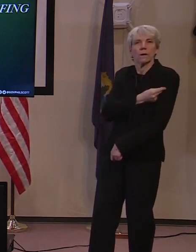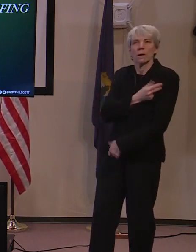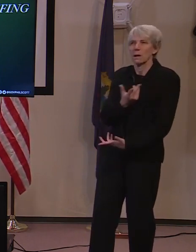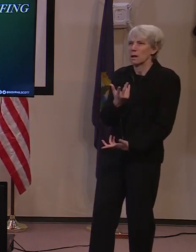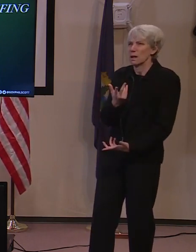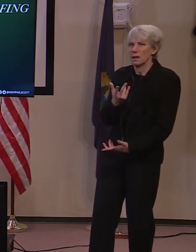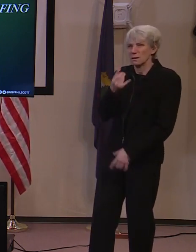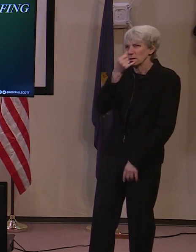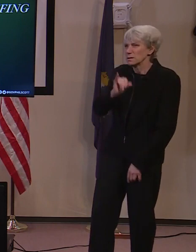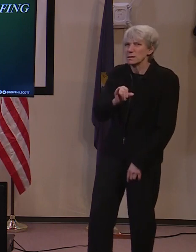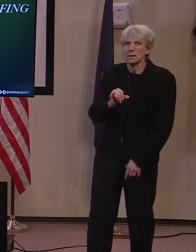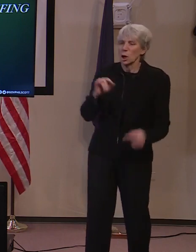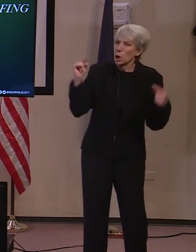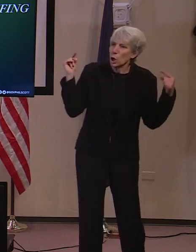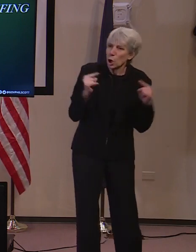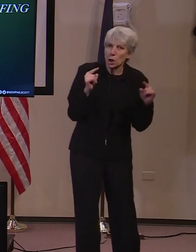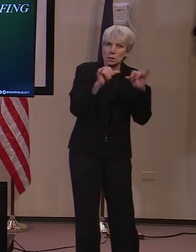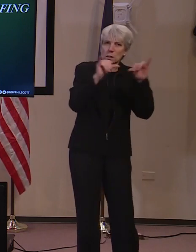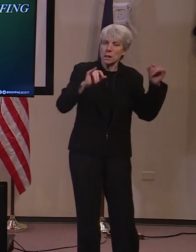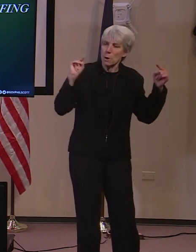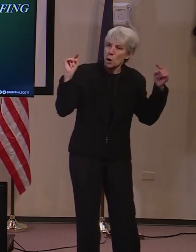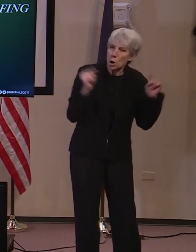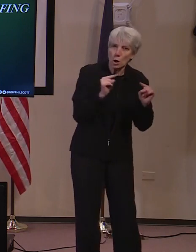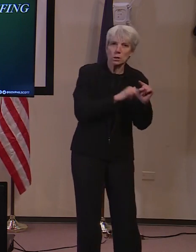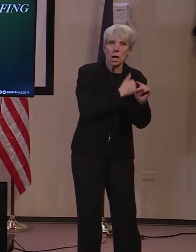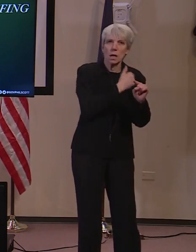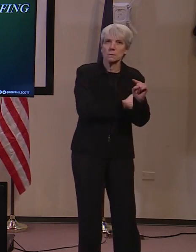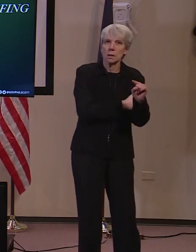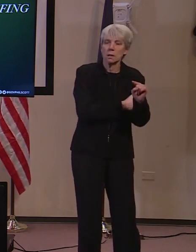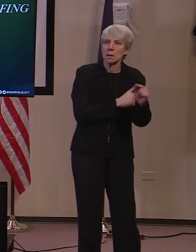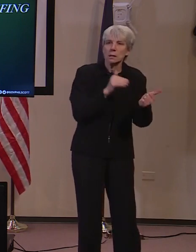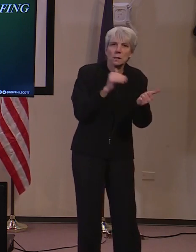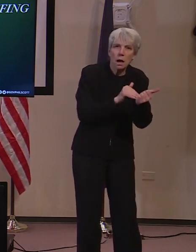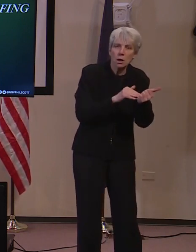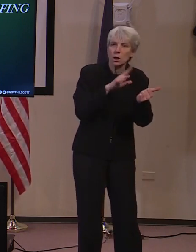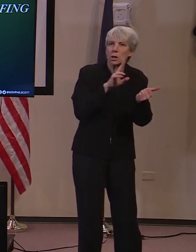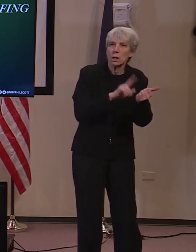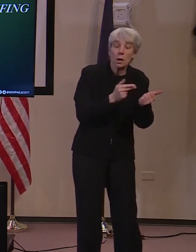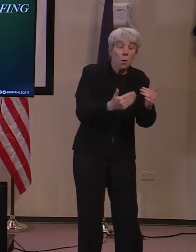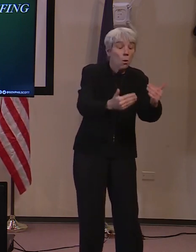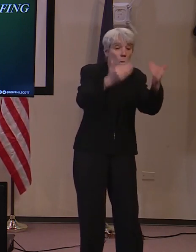on the system and takes away a hospital bed that may be needed for other